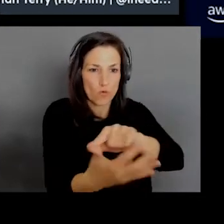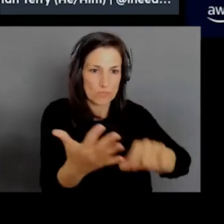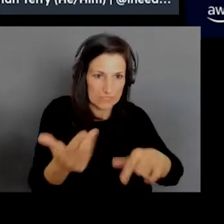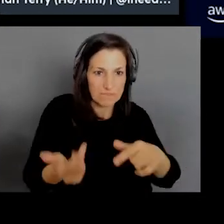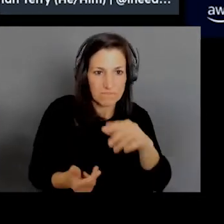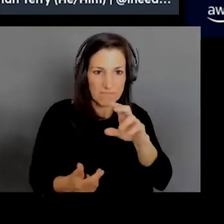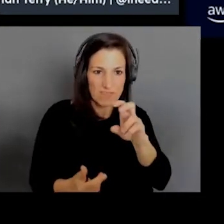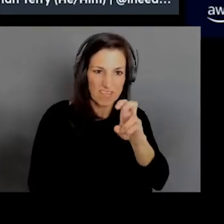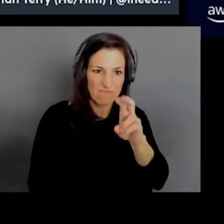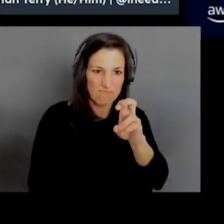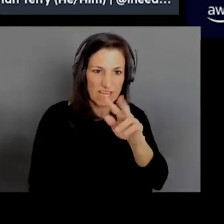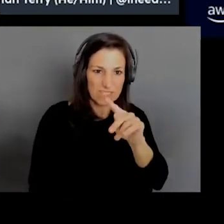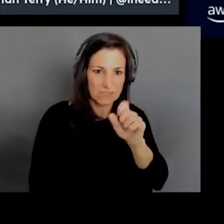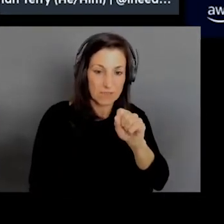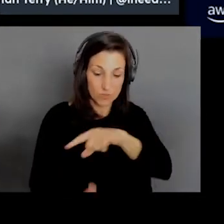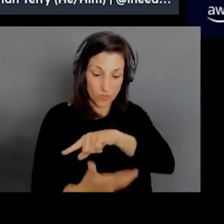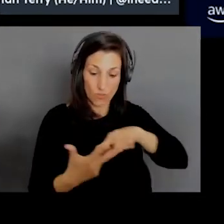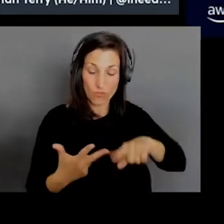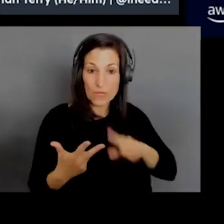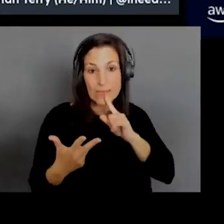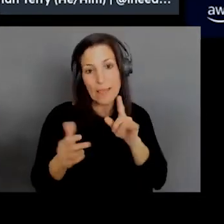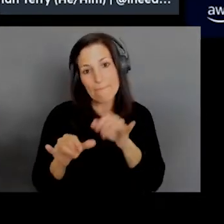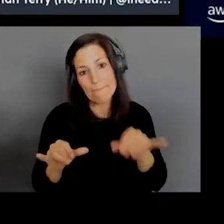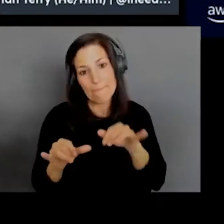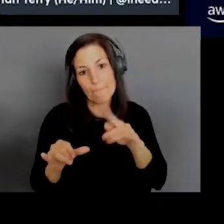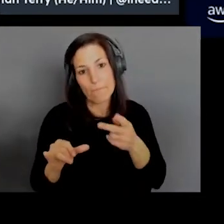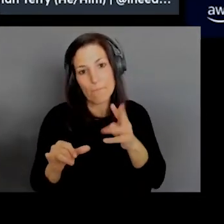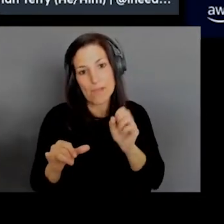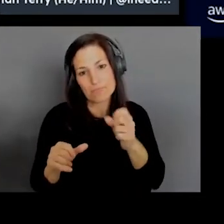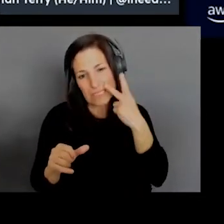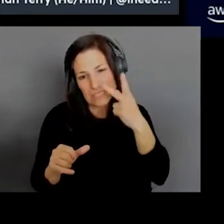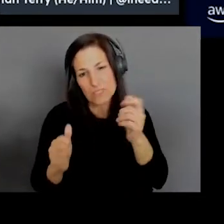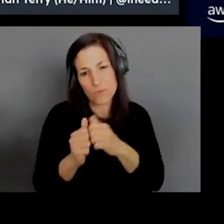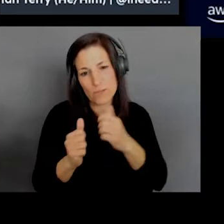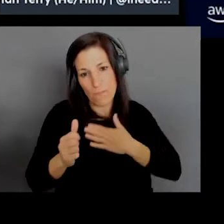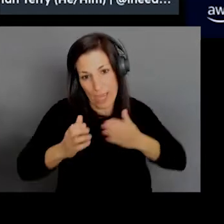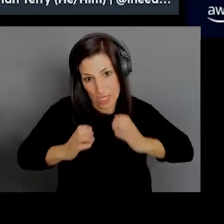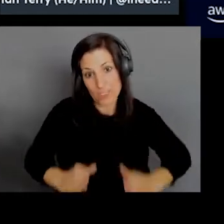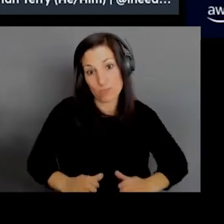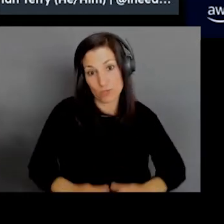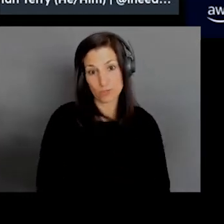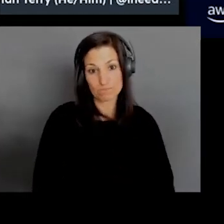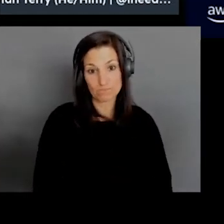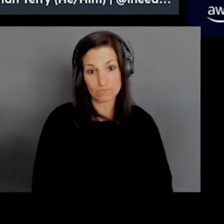and I often see with my customers. Very interesting.